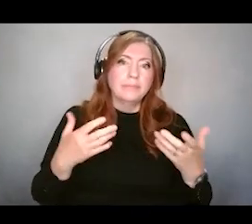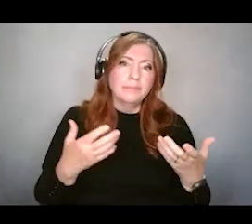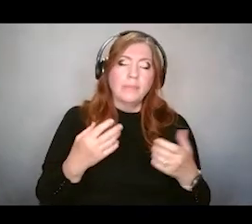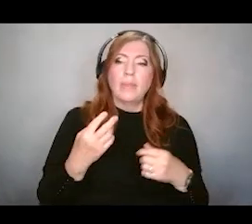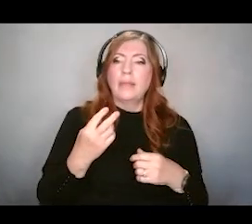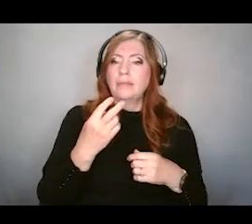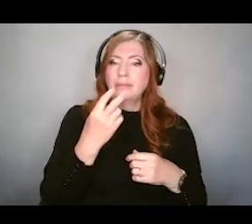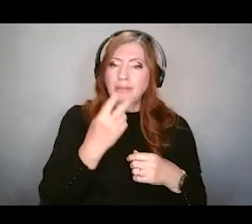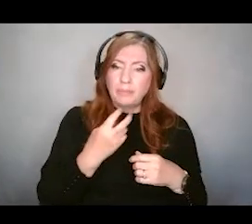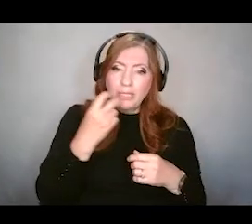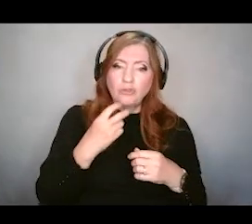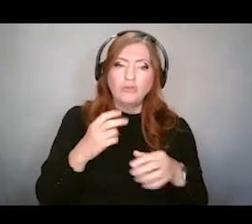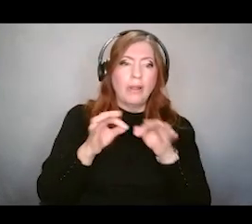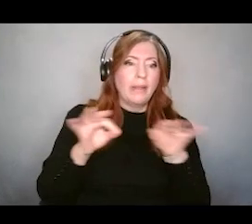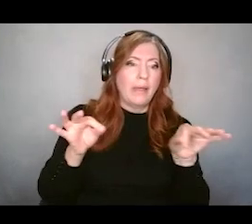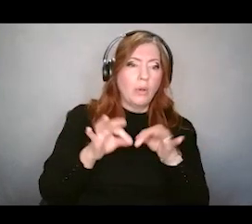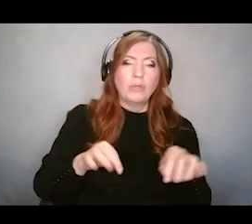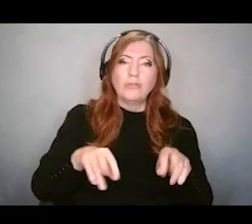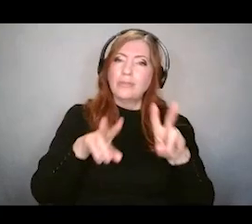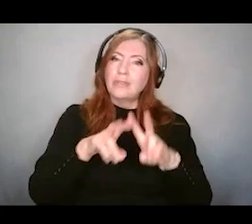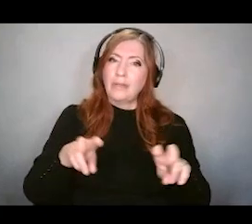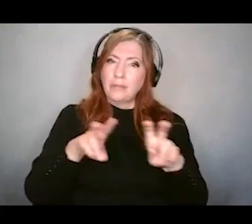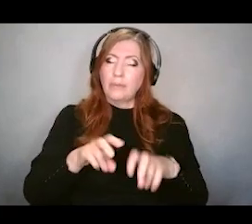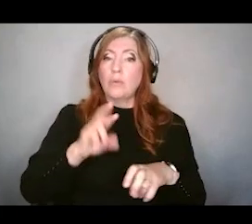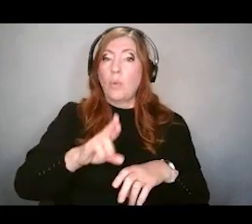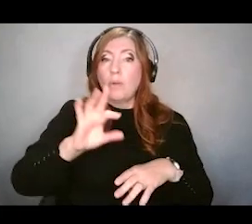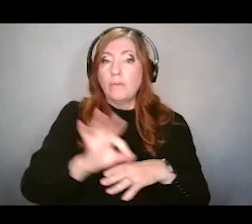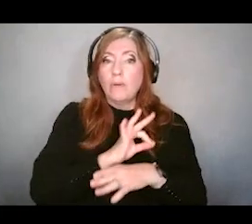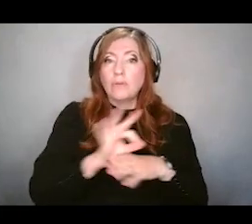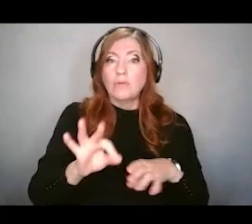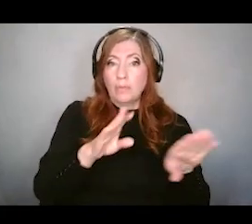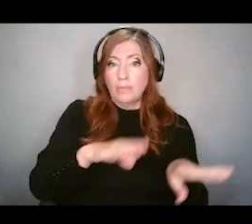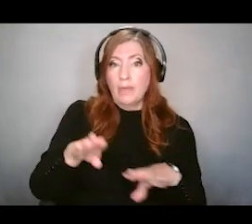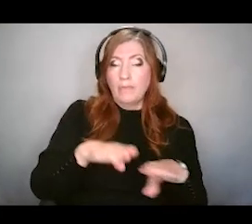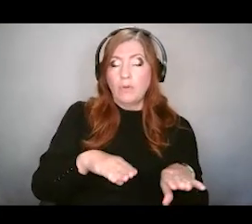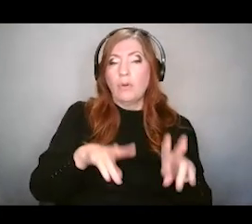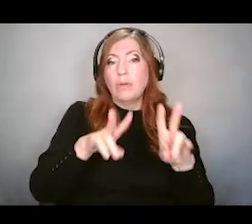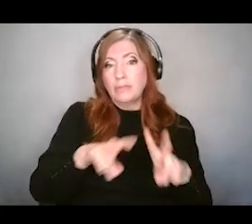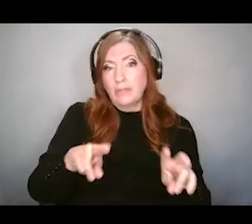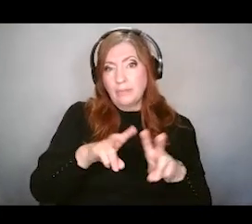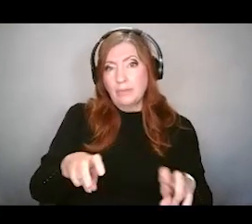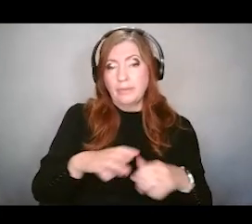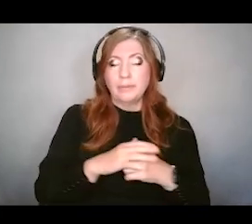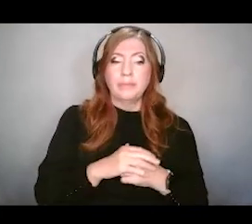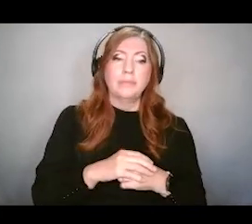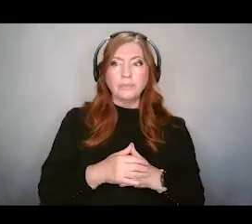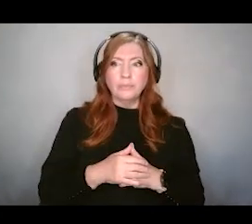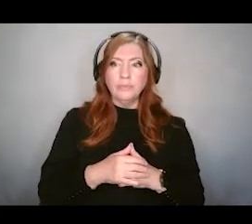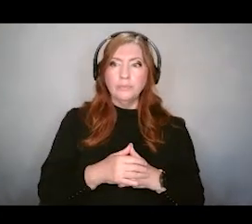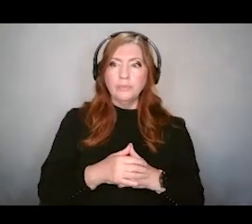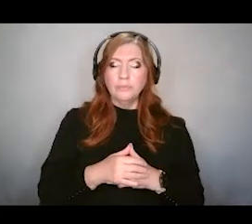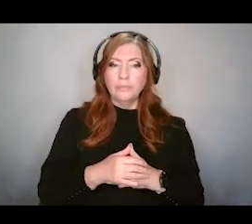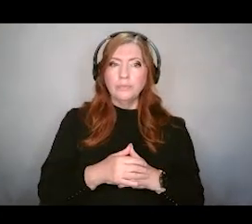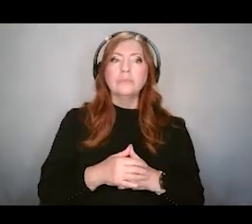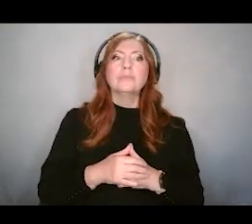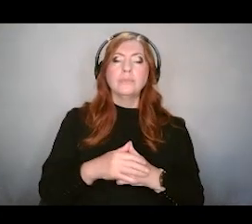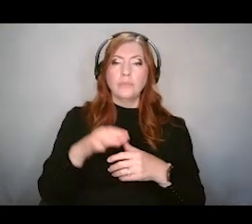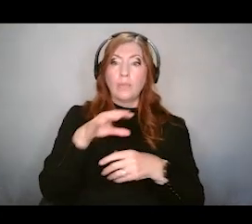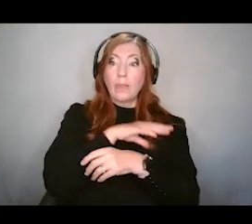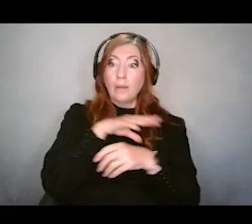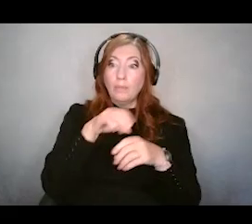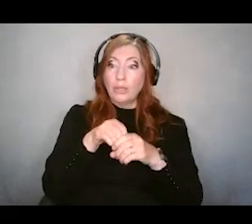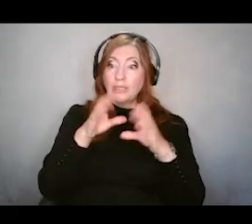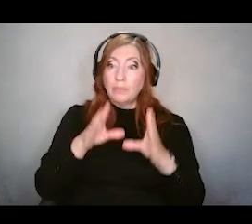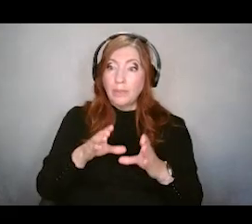assessments, or functional behavior assessments. Participants, or their parents or guardians if